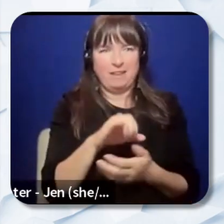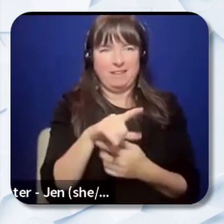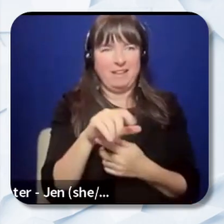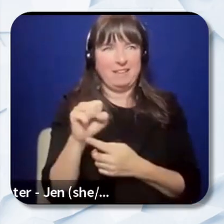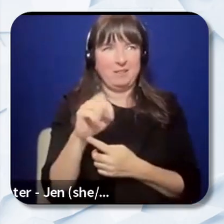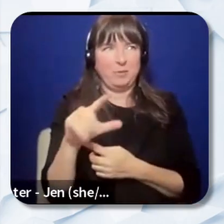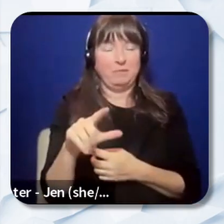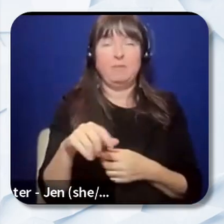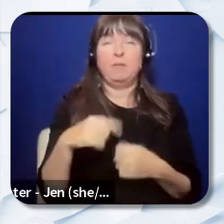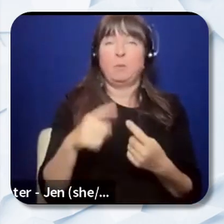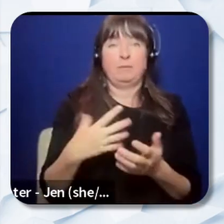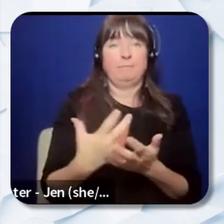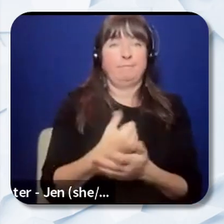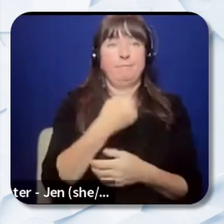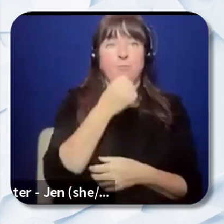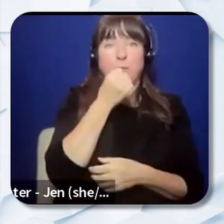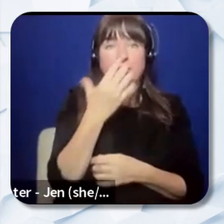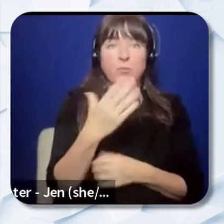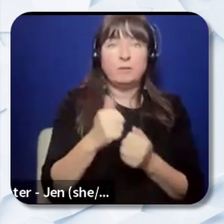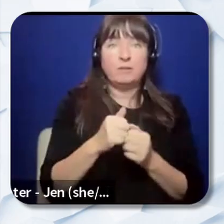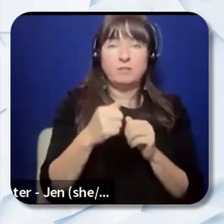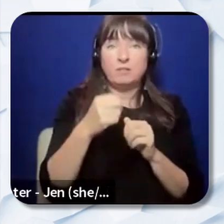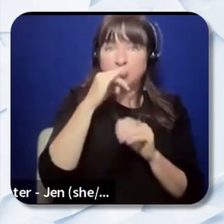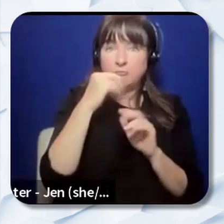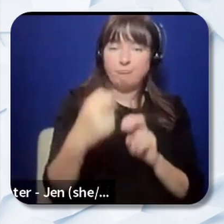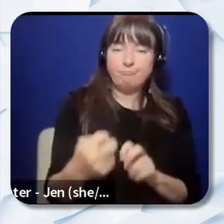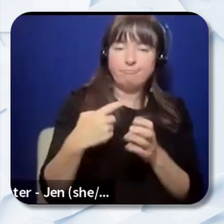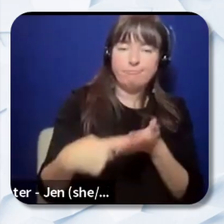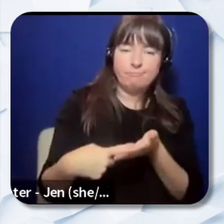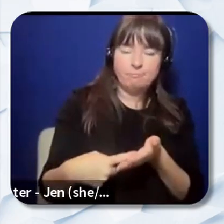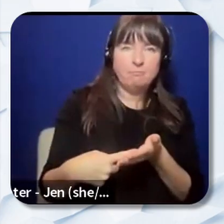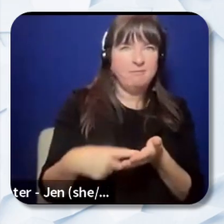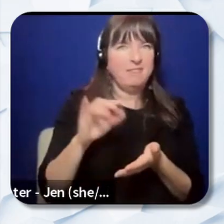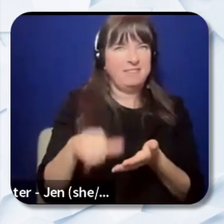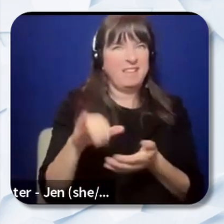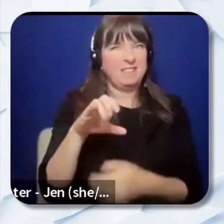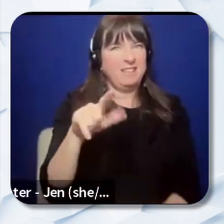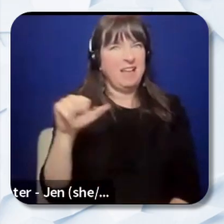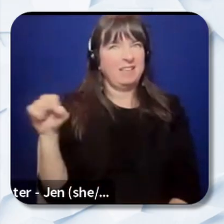and you're having a conversation you're doing it like you are practicing those CLASS strategies.